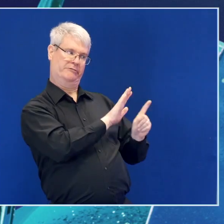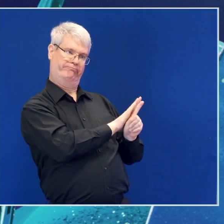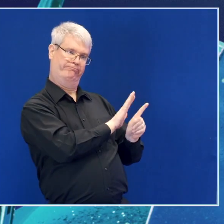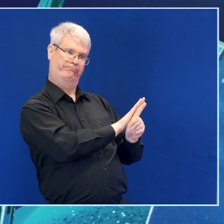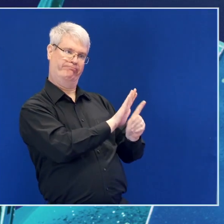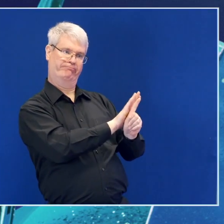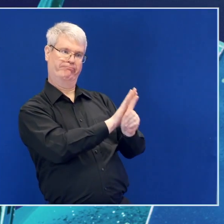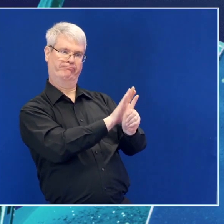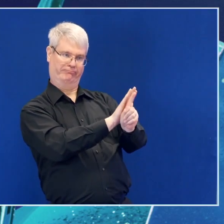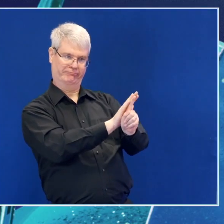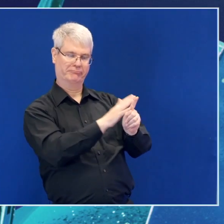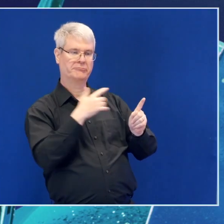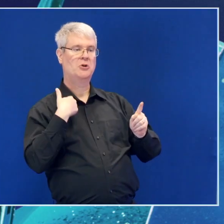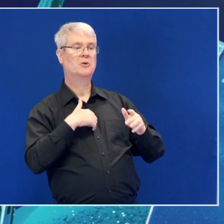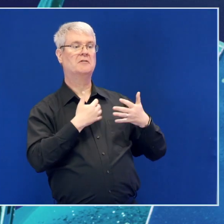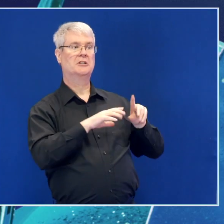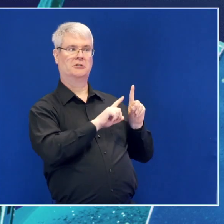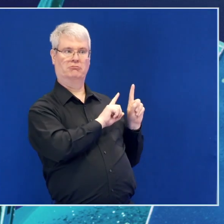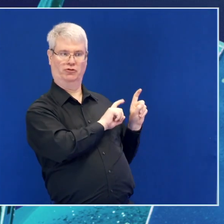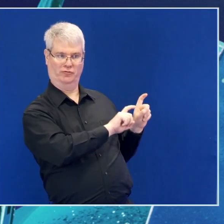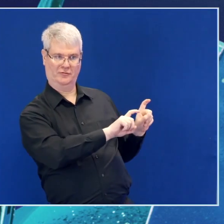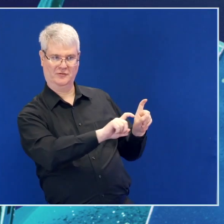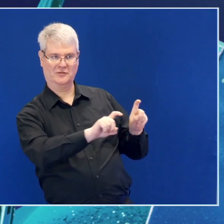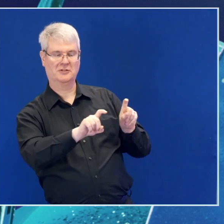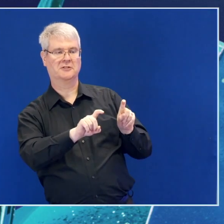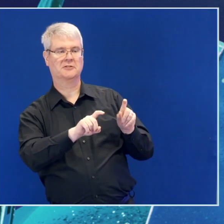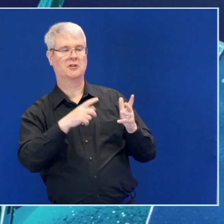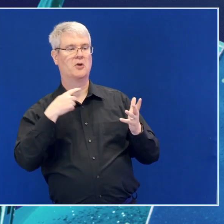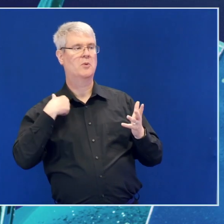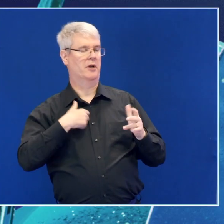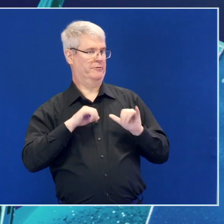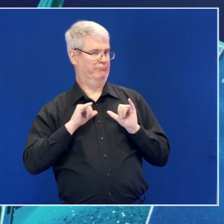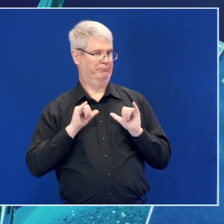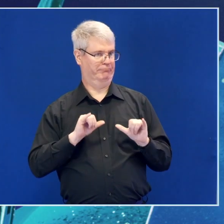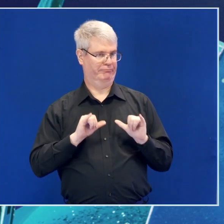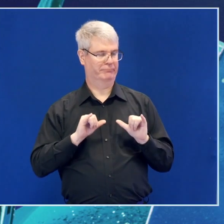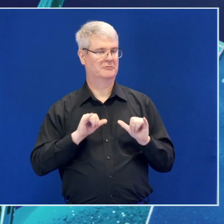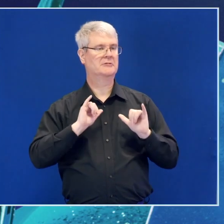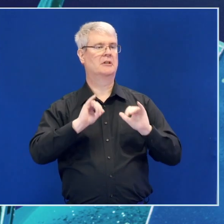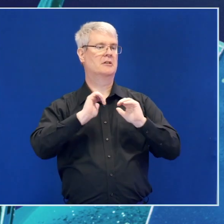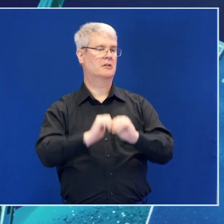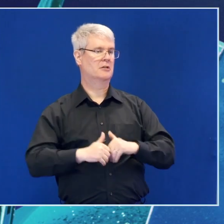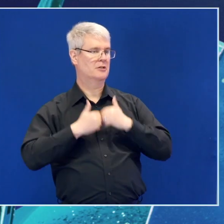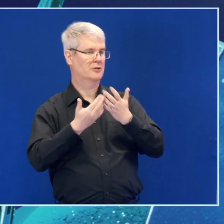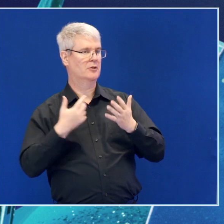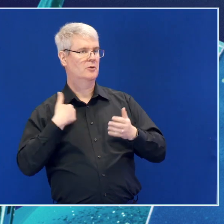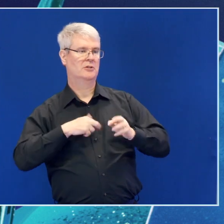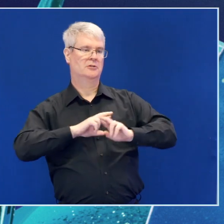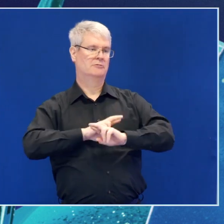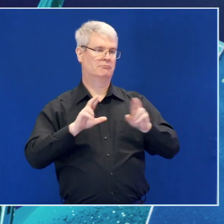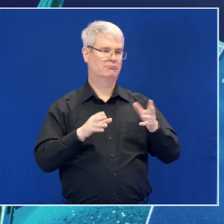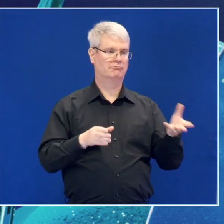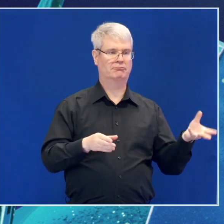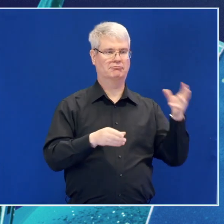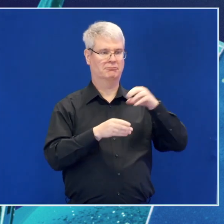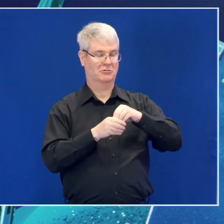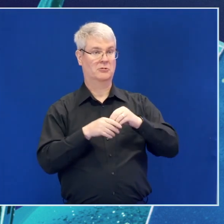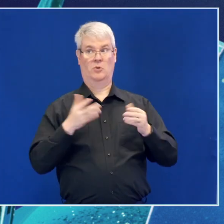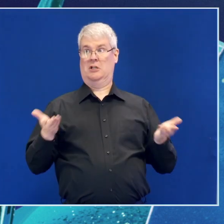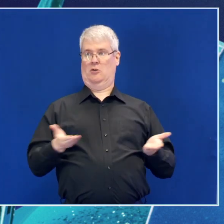That's one way. We also have the Inclusive Design Tech Lab, who's here today. They're out just off the lobby.